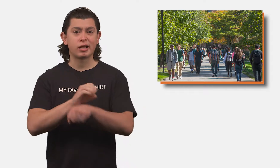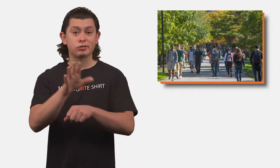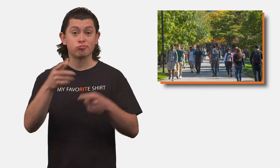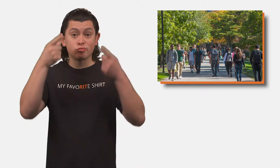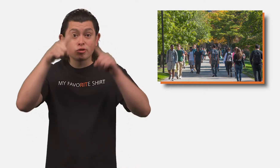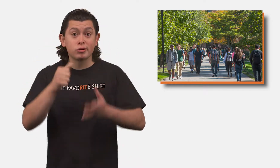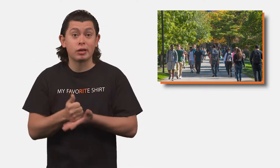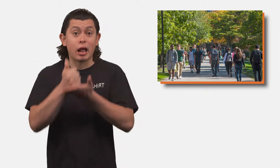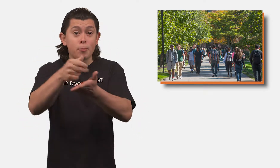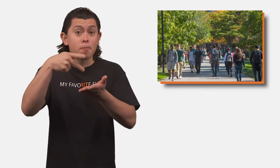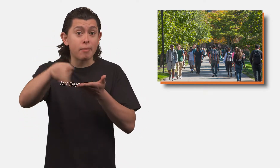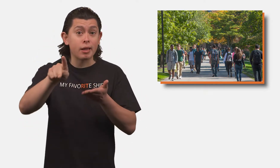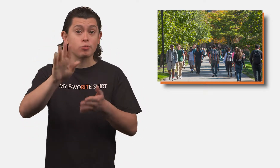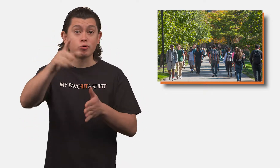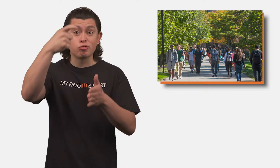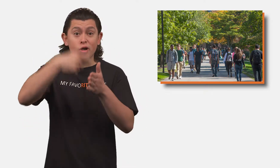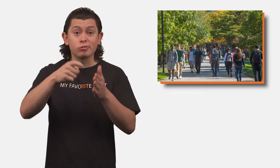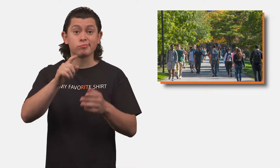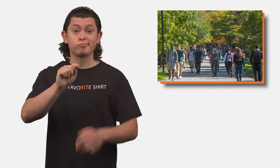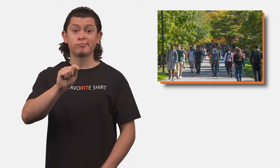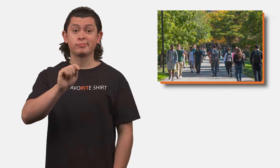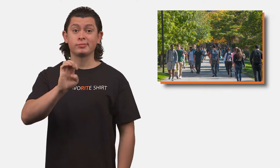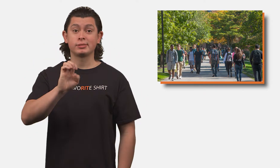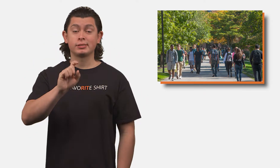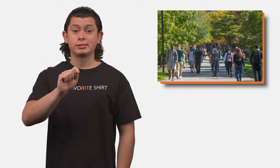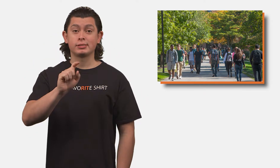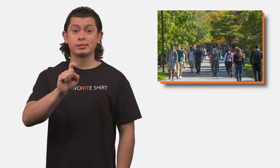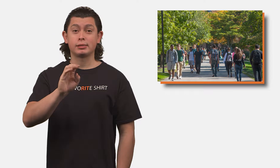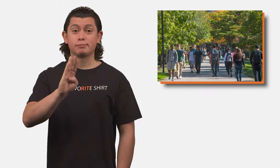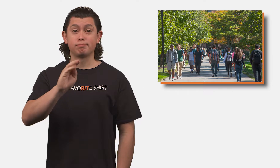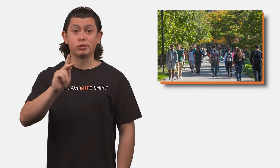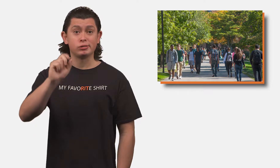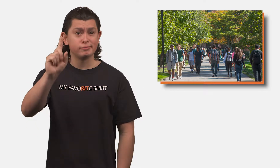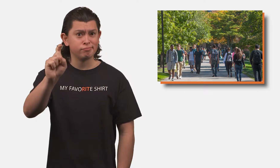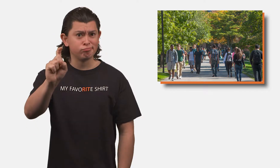COUNSELOR AGREED TO HELP PAY FOR THE COST OF YOUR TEXTBOOKS?